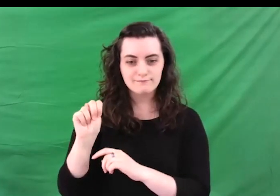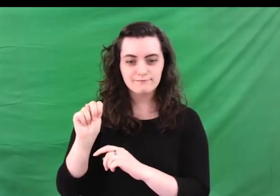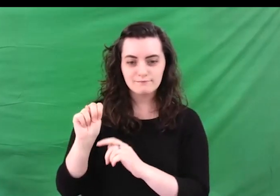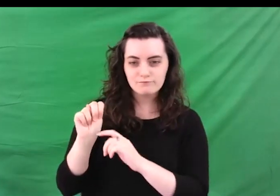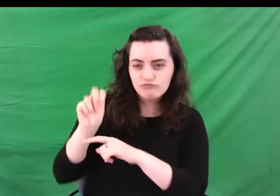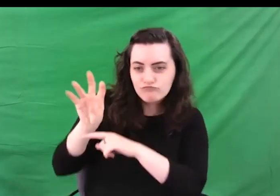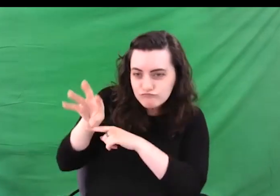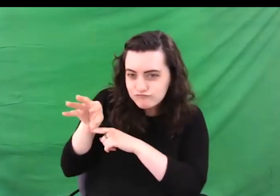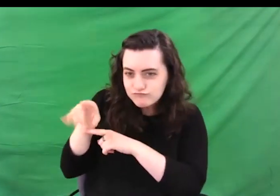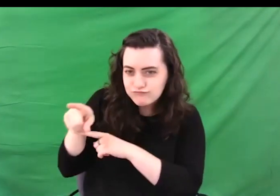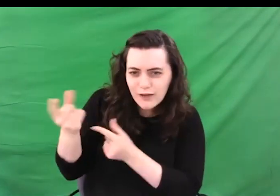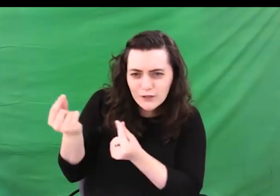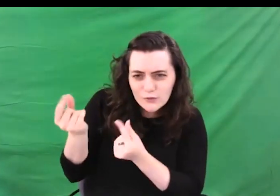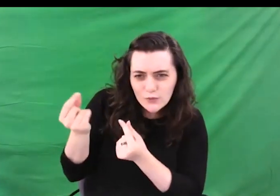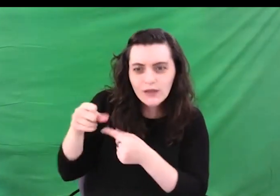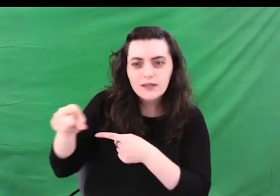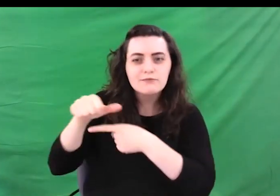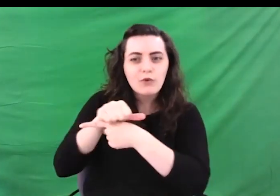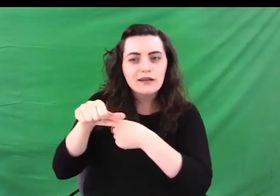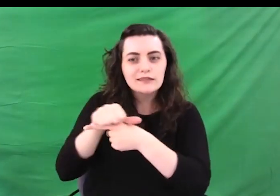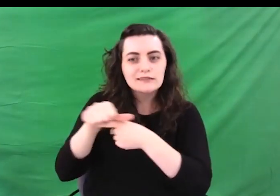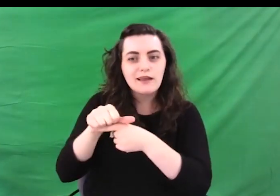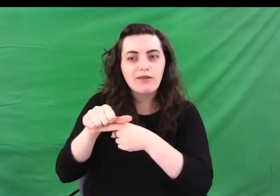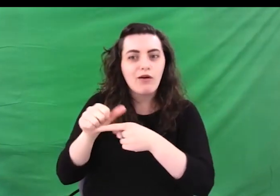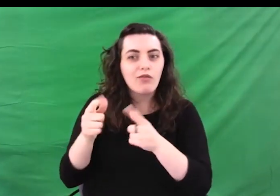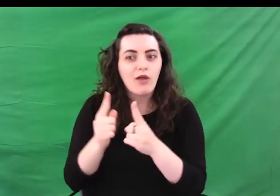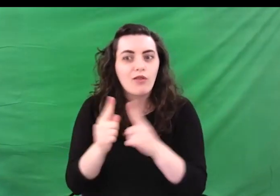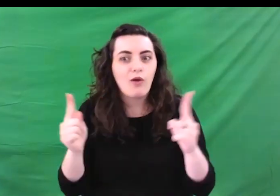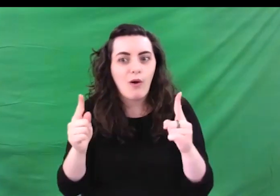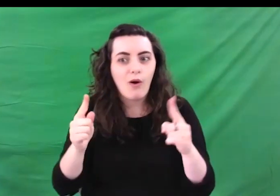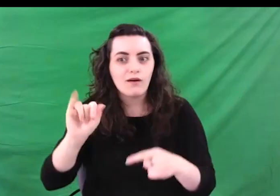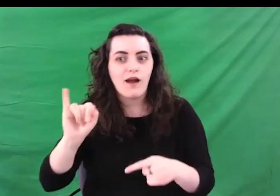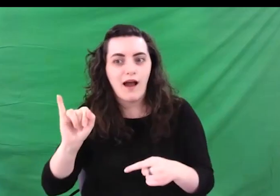he is practicing the long I and the short I. Aidan also